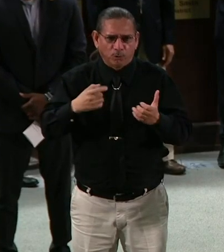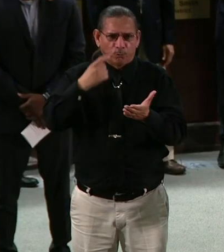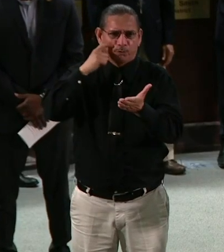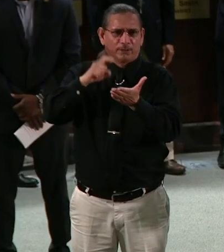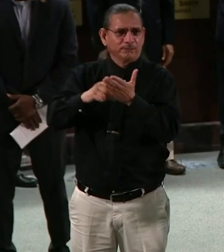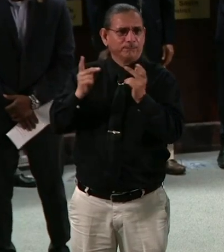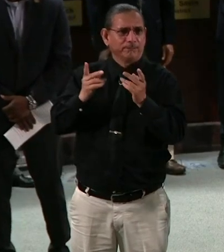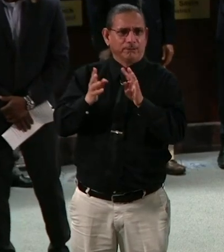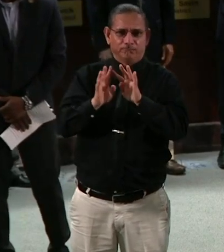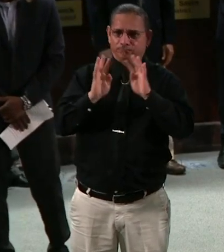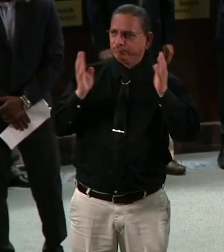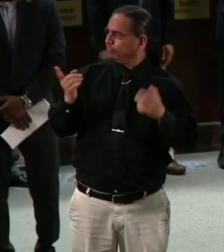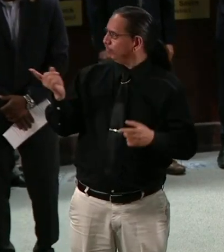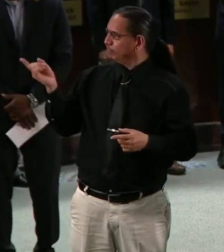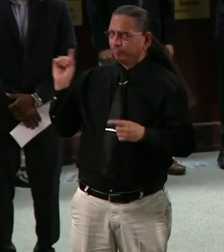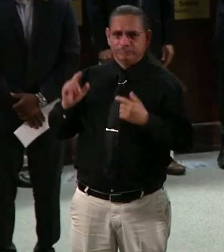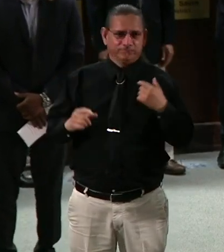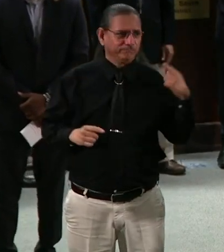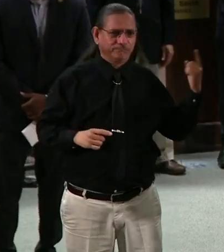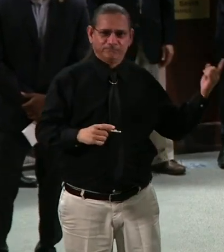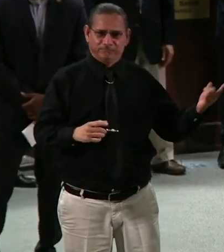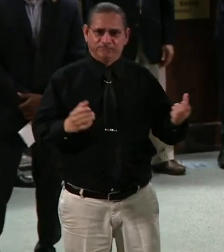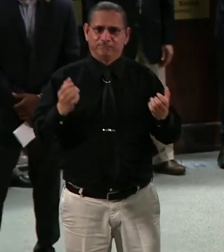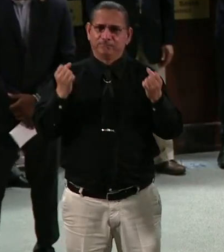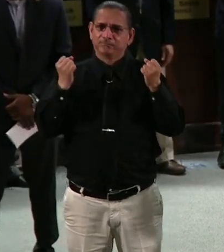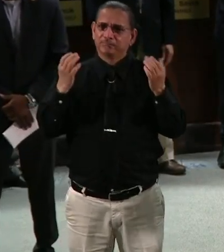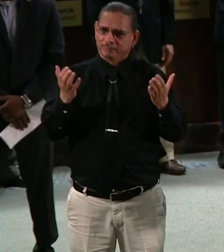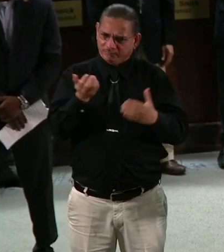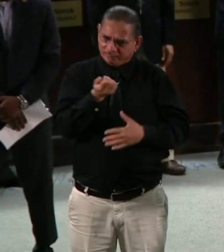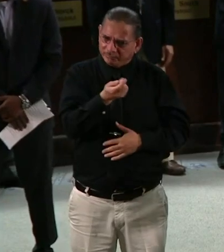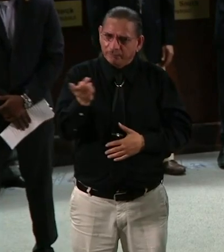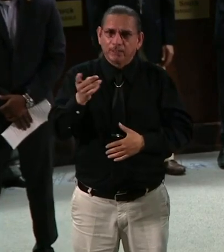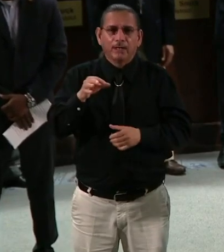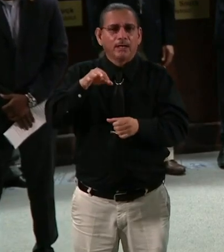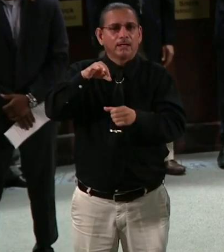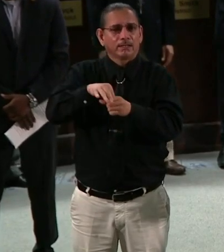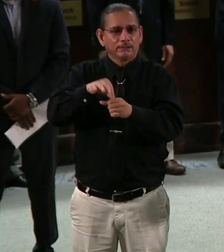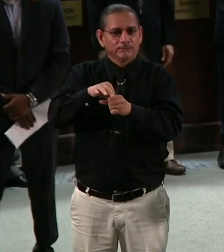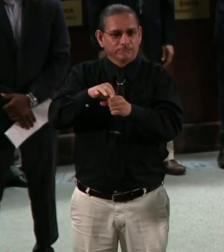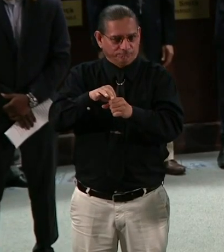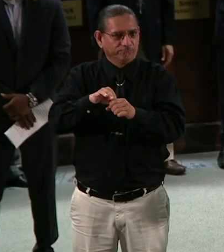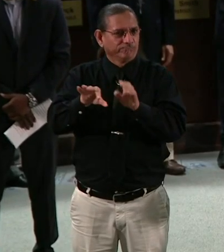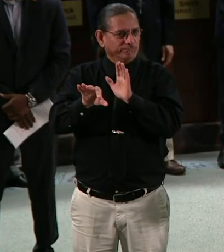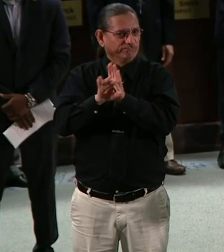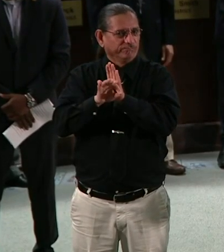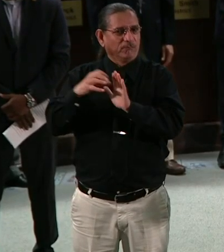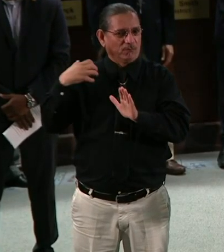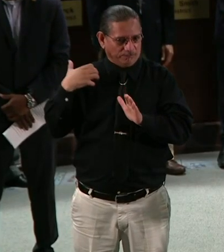JUST WANTED TO RECOGNIZE AS YOU LOOK AROUND THE ROOM- THERE ARE